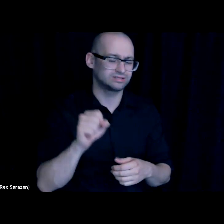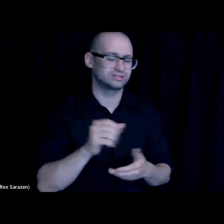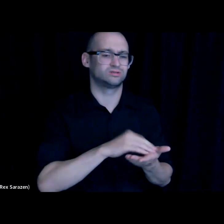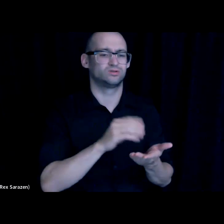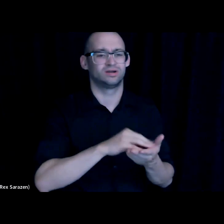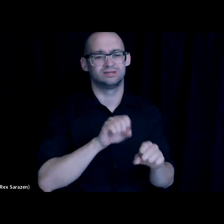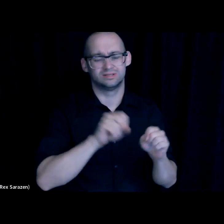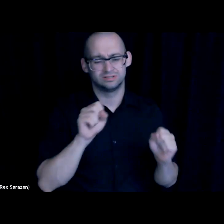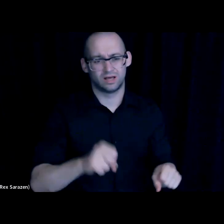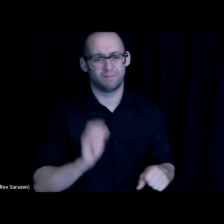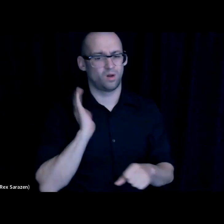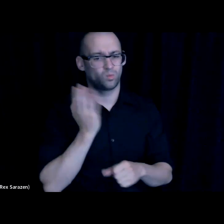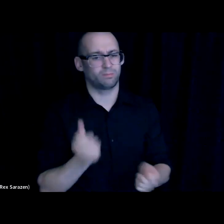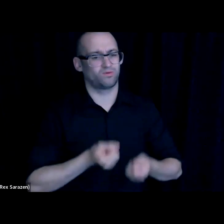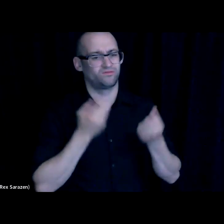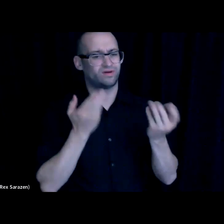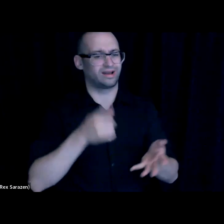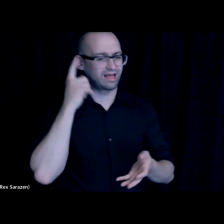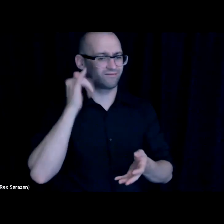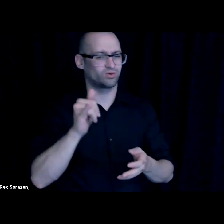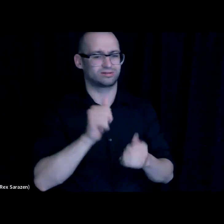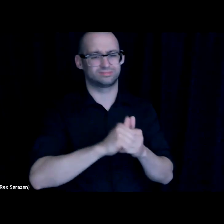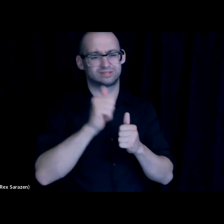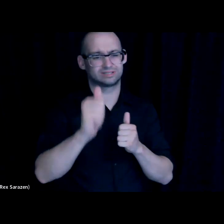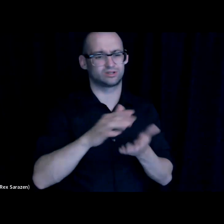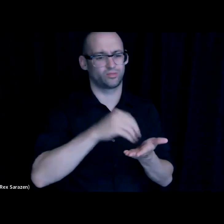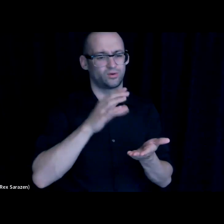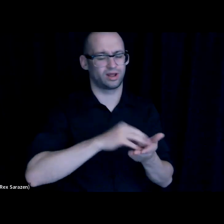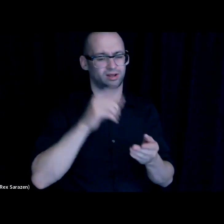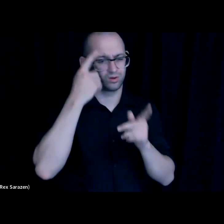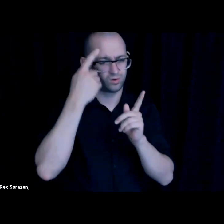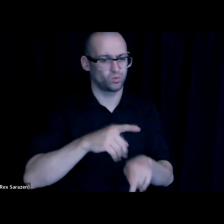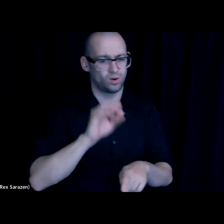the California distance, learning cooperative for them, and we purchase those licenses on